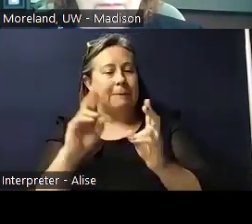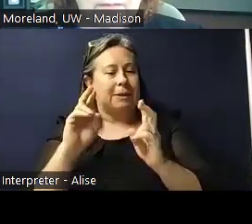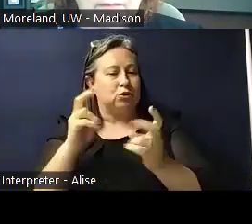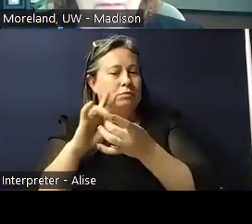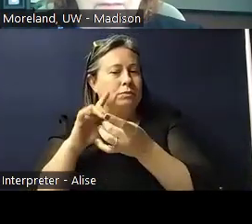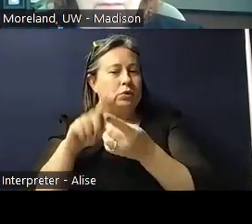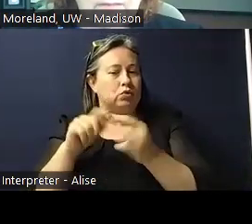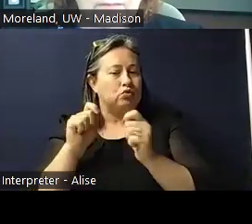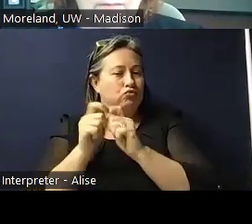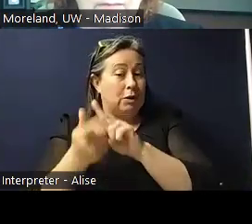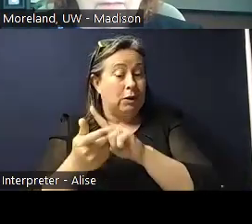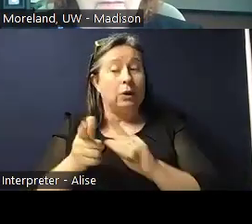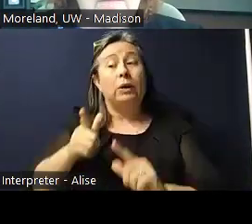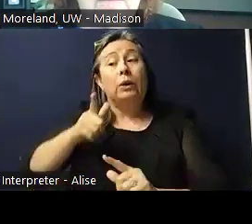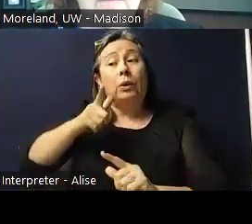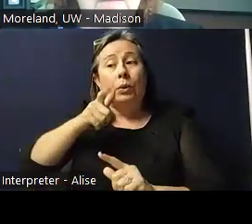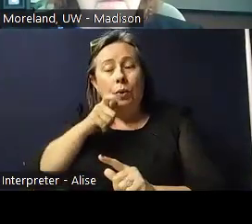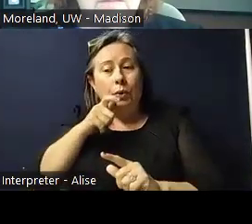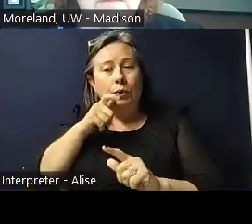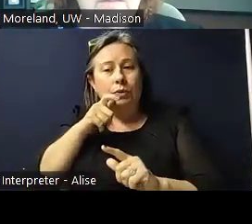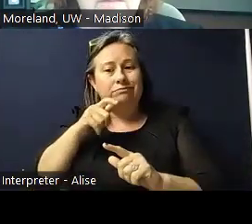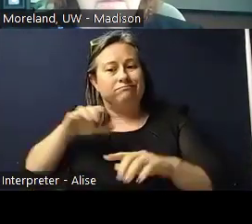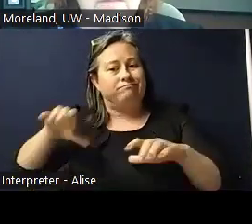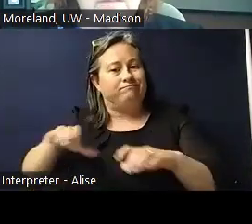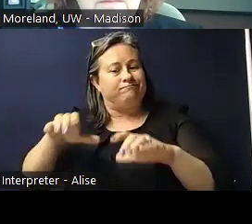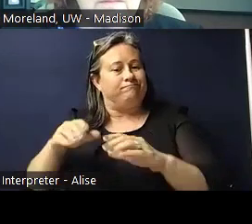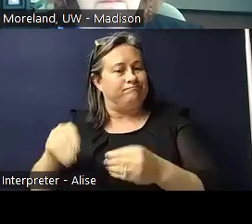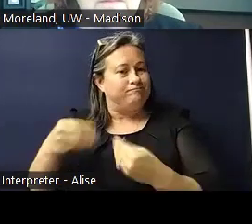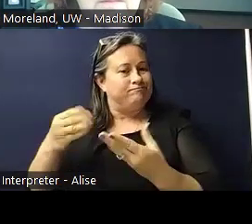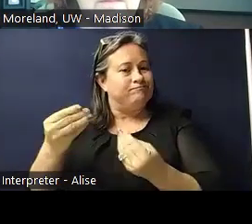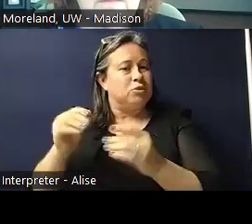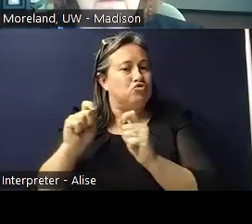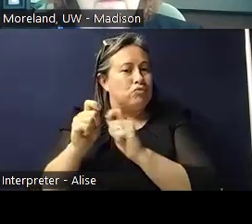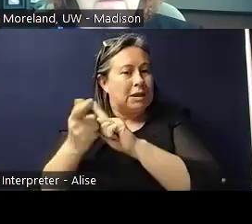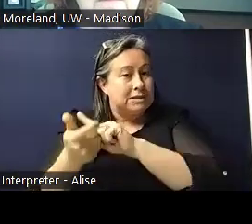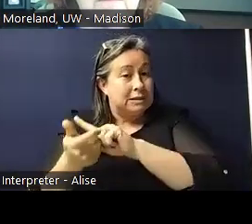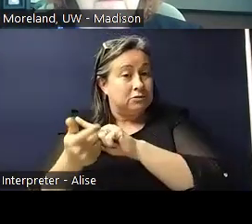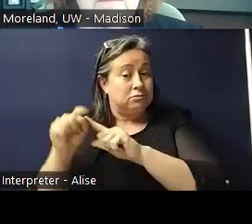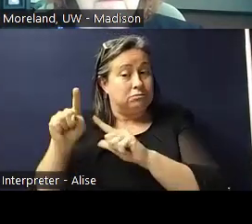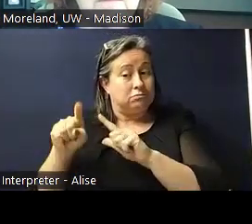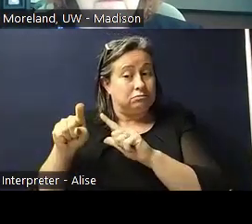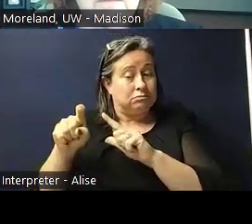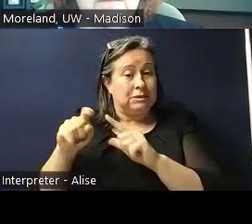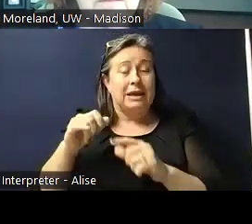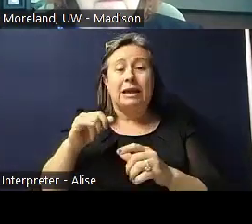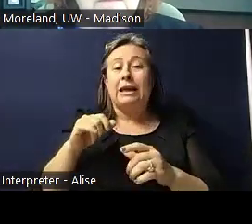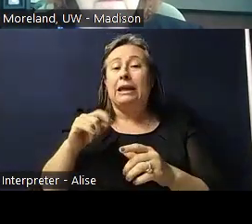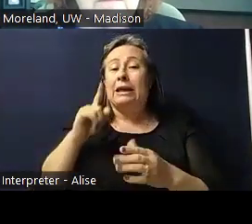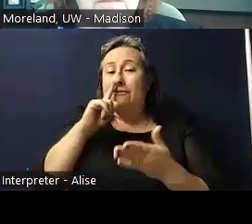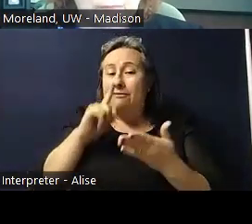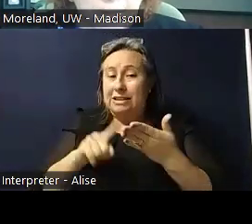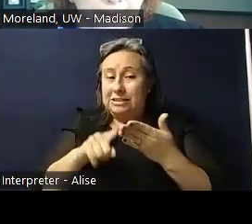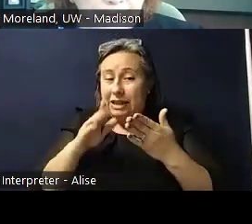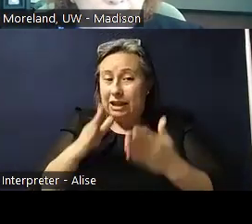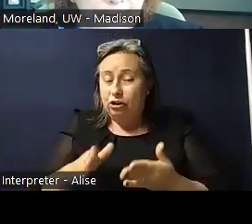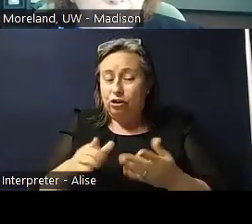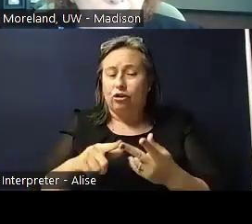Who is doing those translations? Is it the investigator? Is there a legal service? How is it being done?